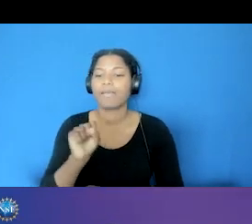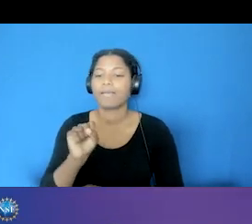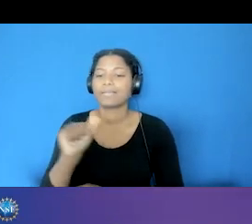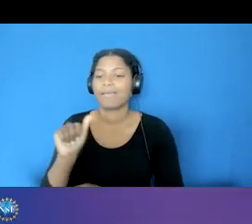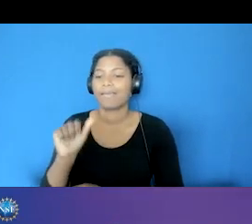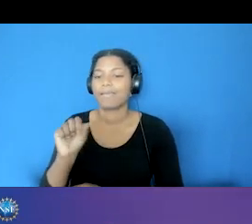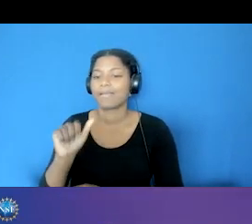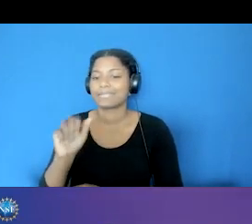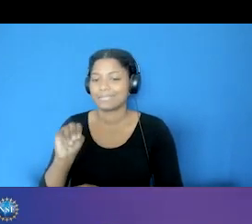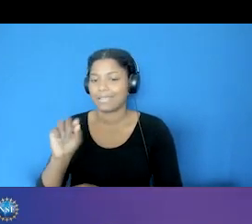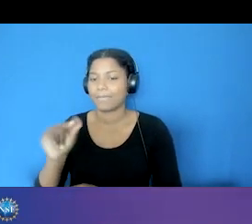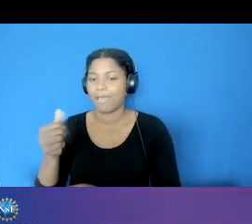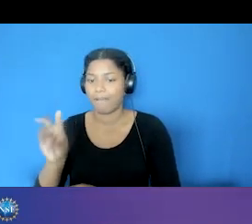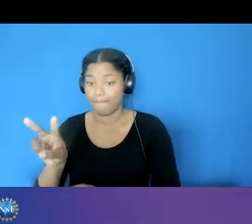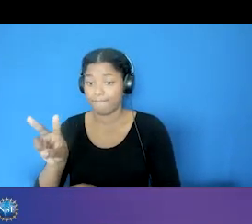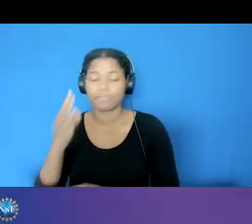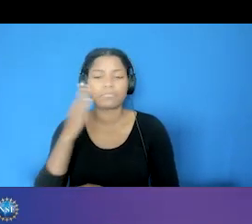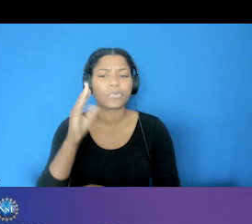And it was meant to replace the DUNS ID.